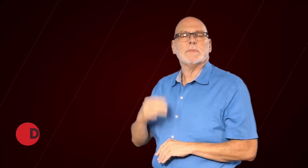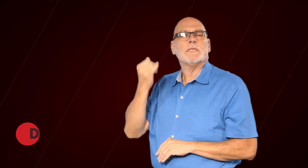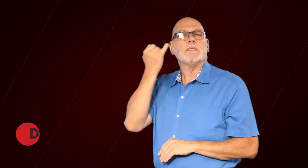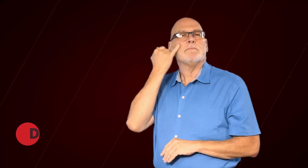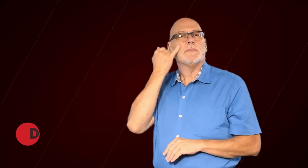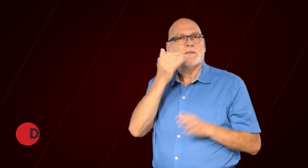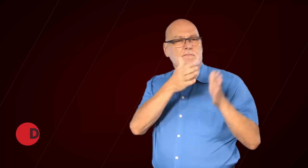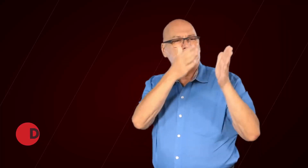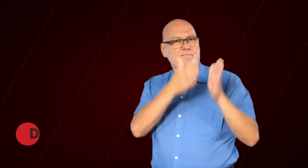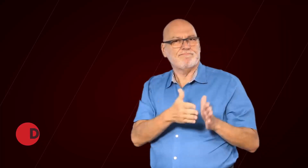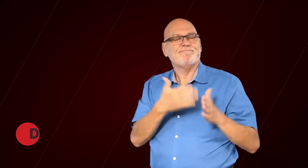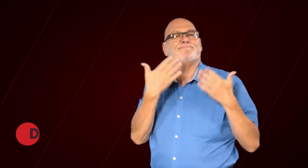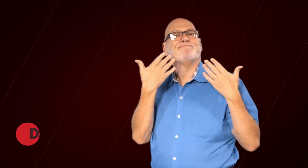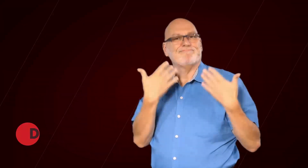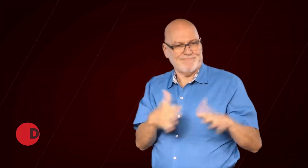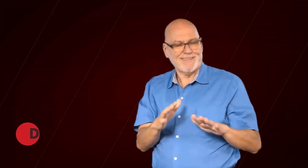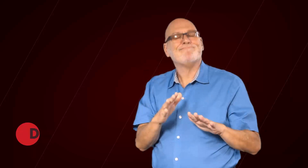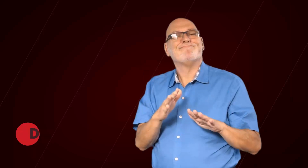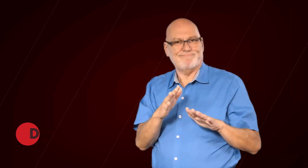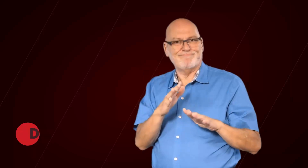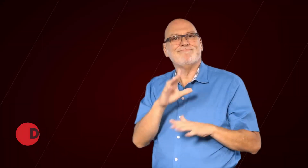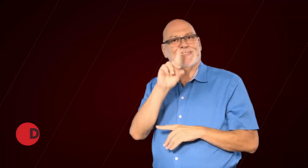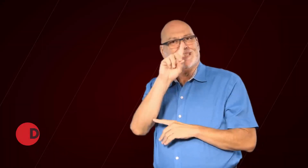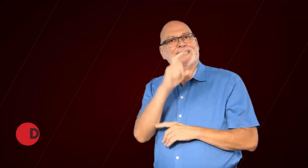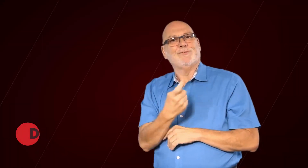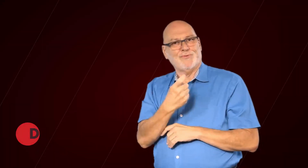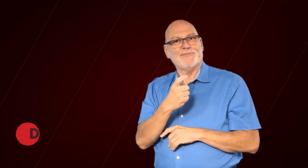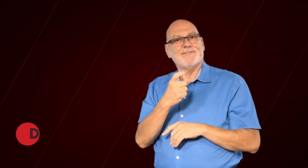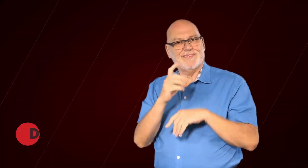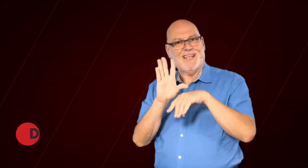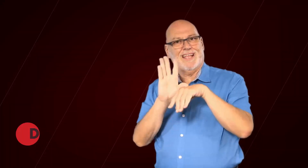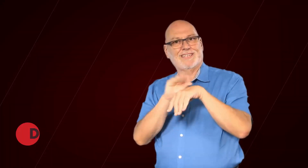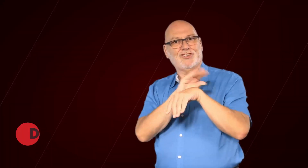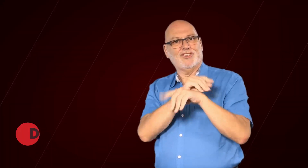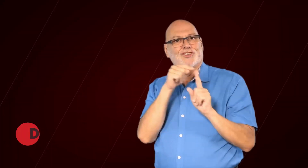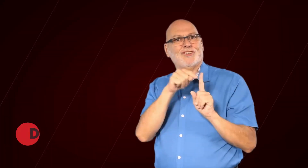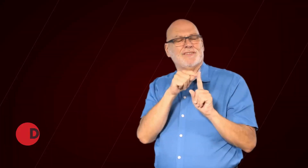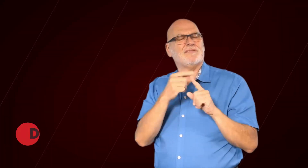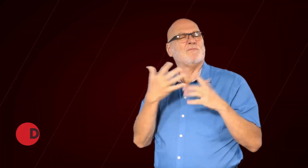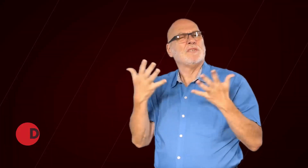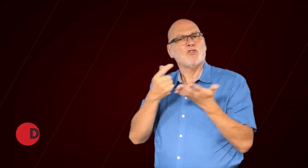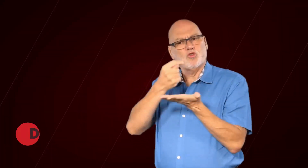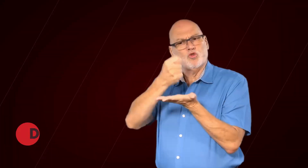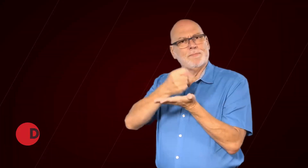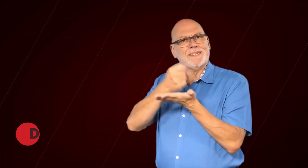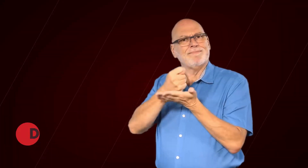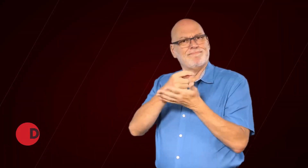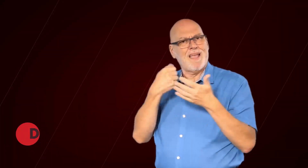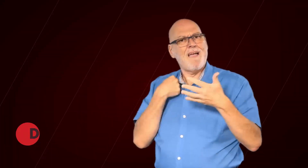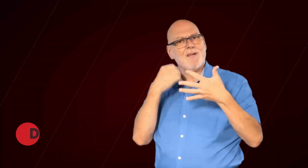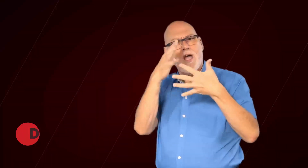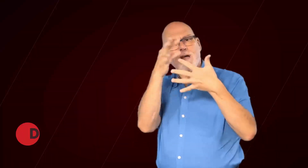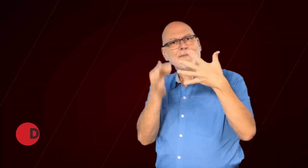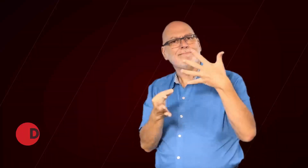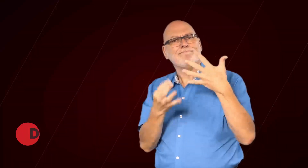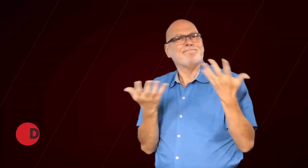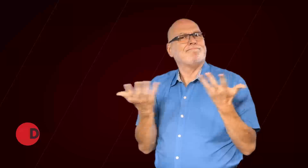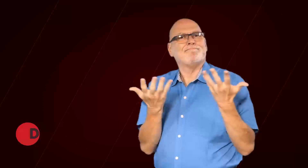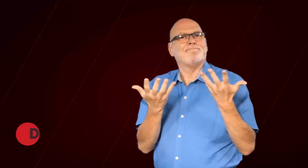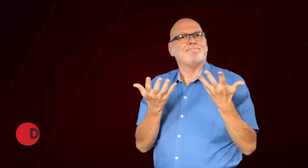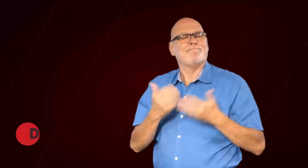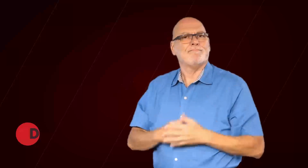[Anselmo]: If a person is diagnosed with cancer, what are the treatment options?